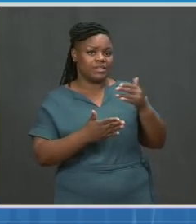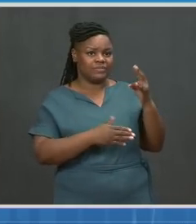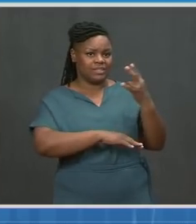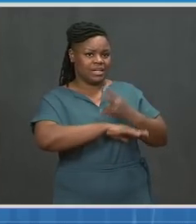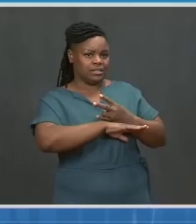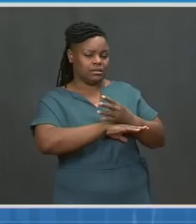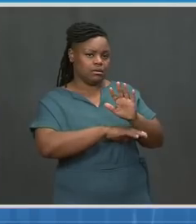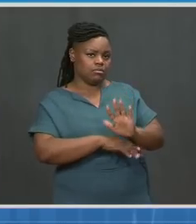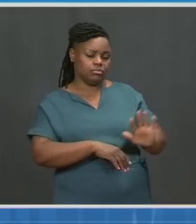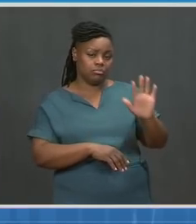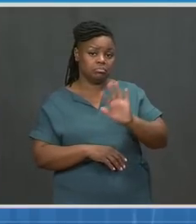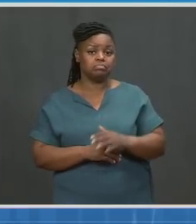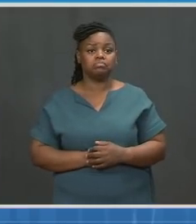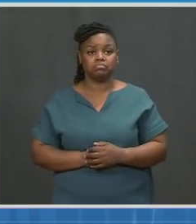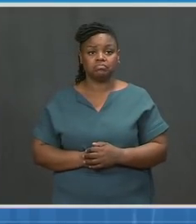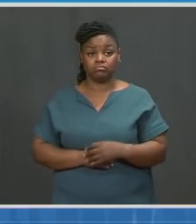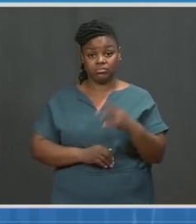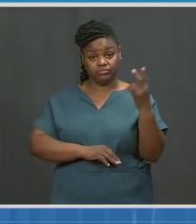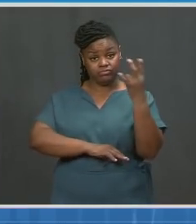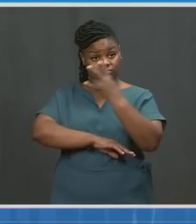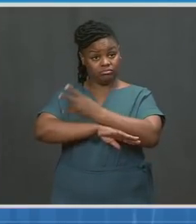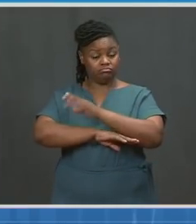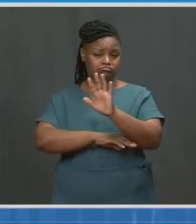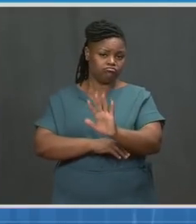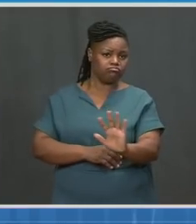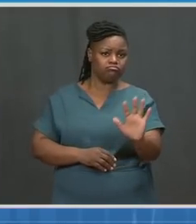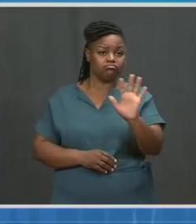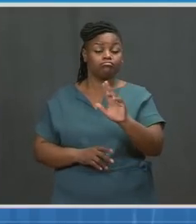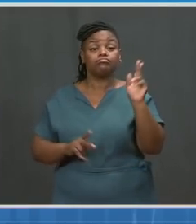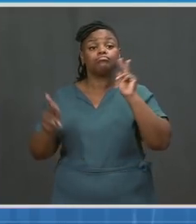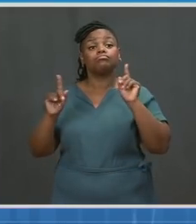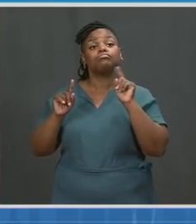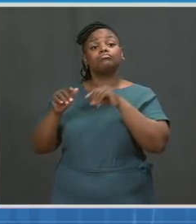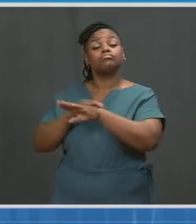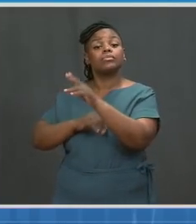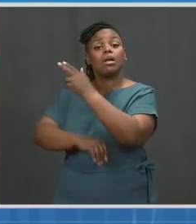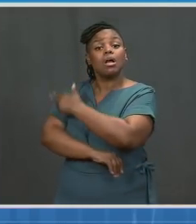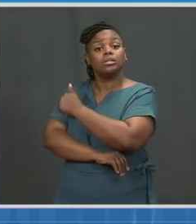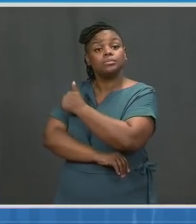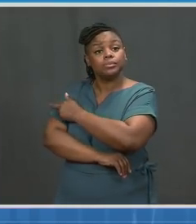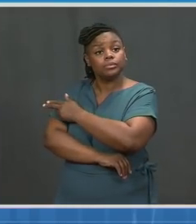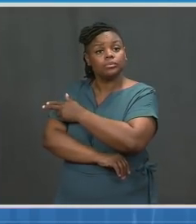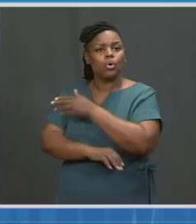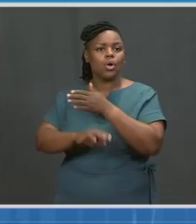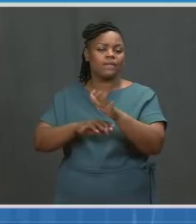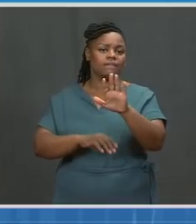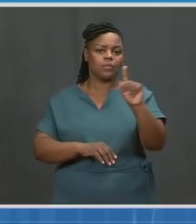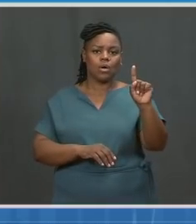The seven-day average of hospital admissions is just over 5,100. Again, a positive sign,